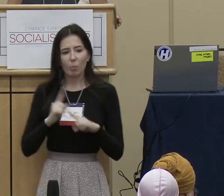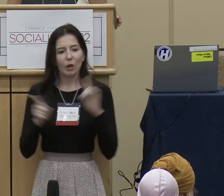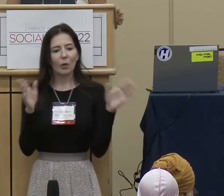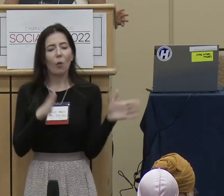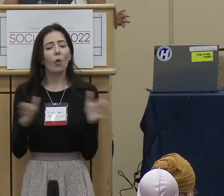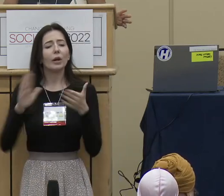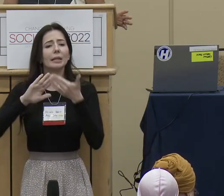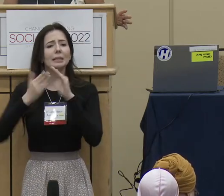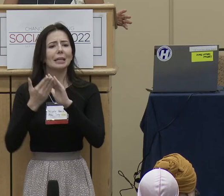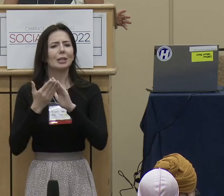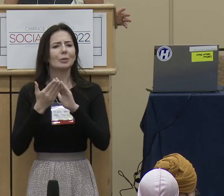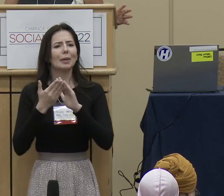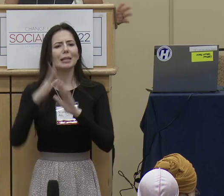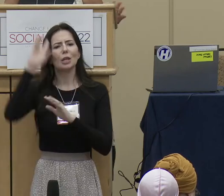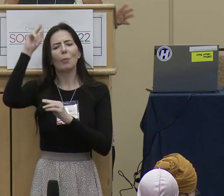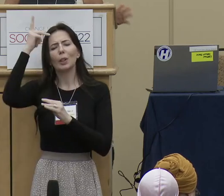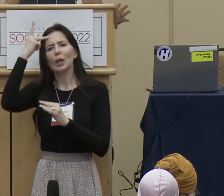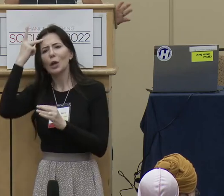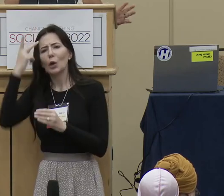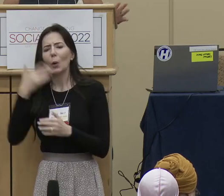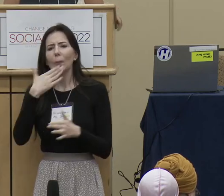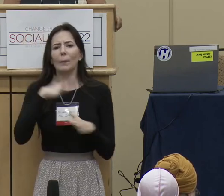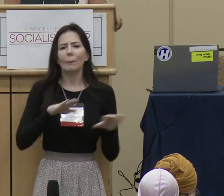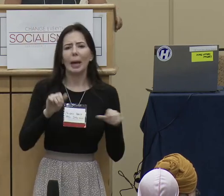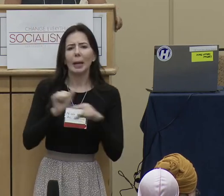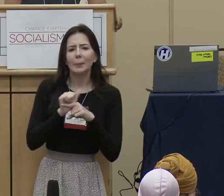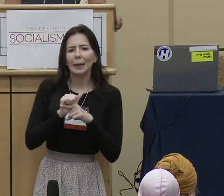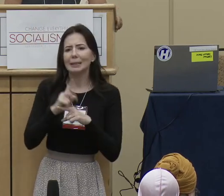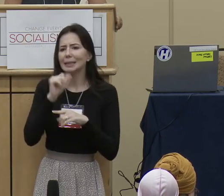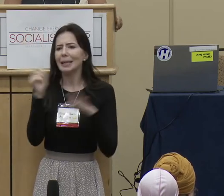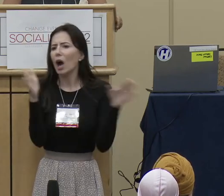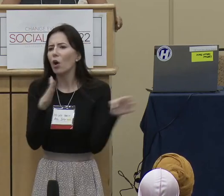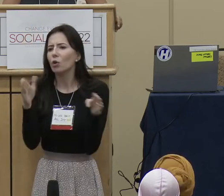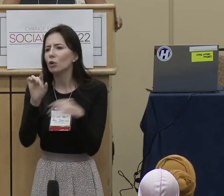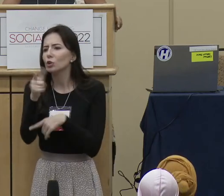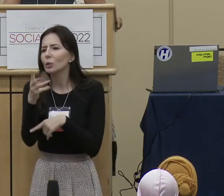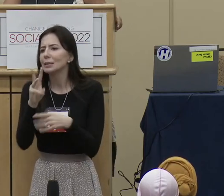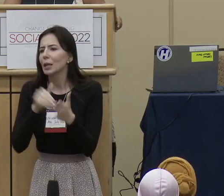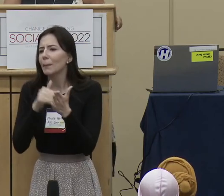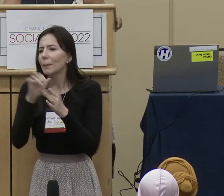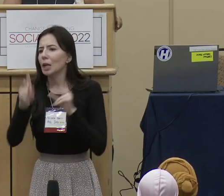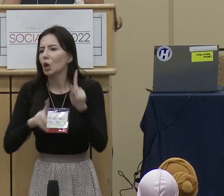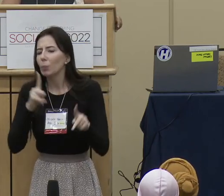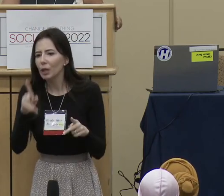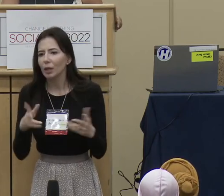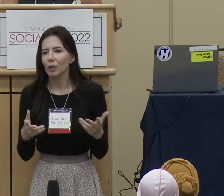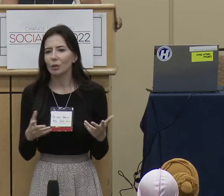Anyway, I'm only partly joking. In the organizing community, it's political malpractice to not organize those 26 million